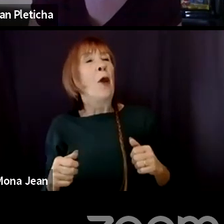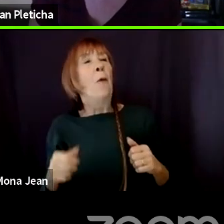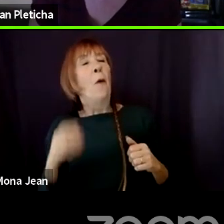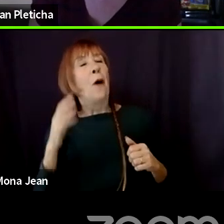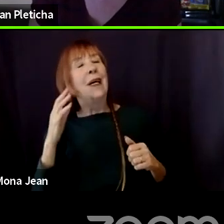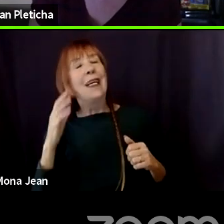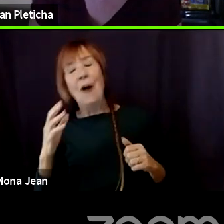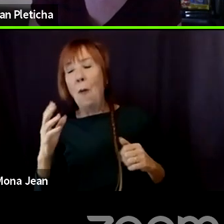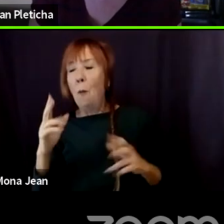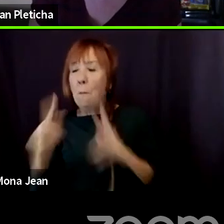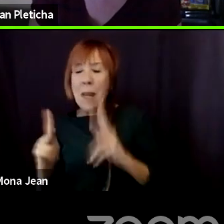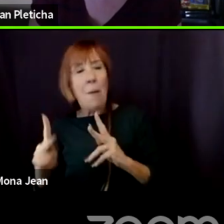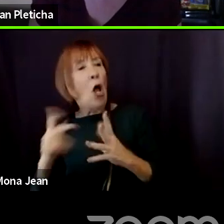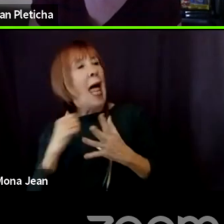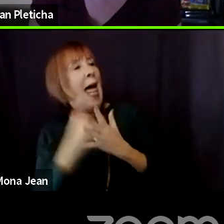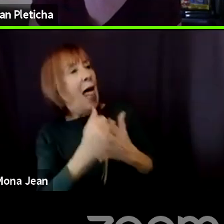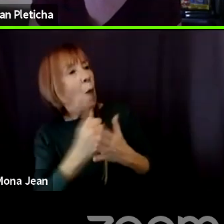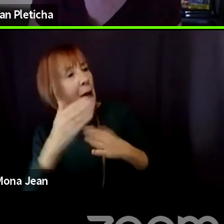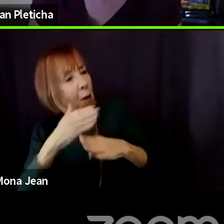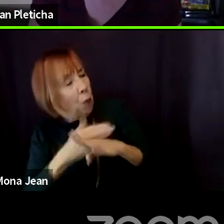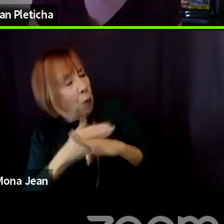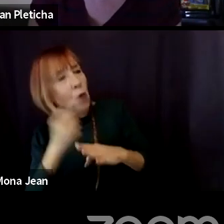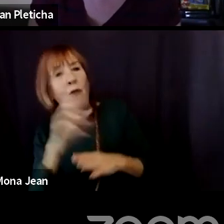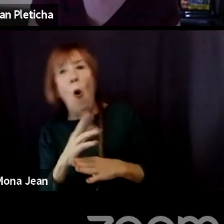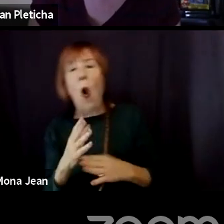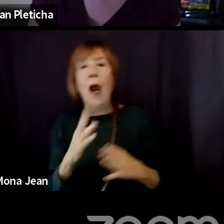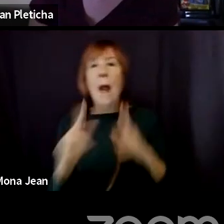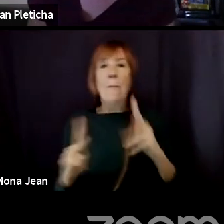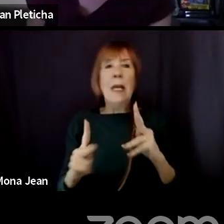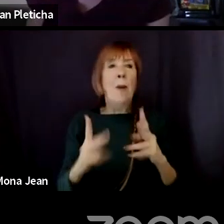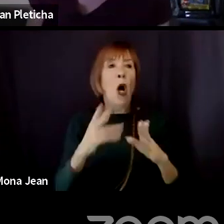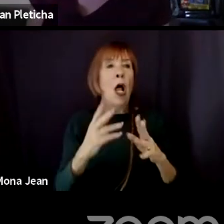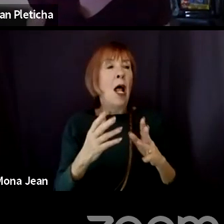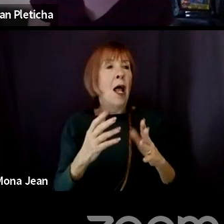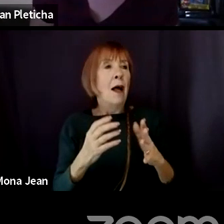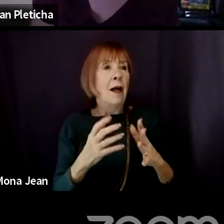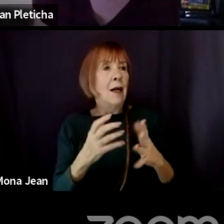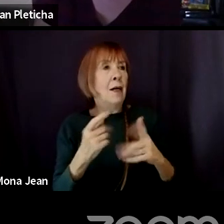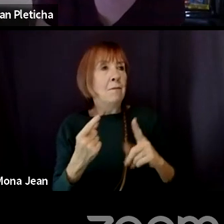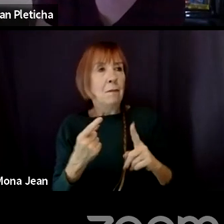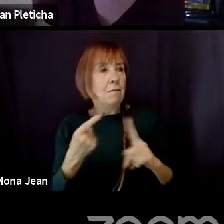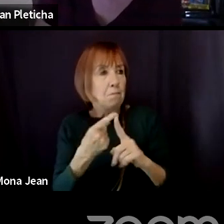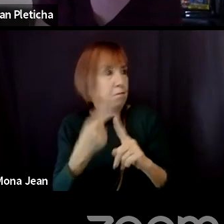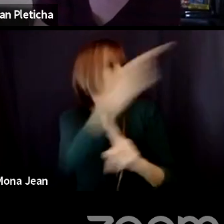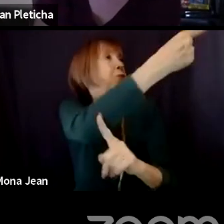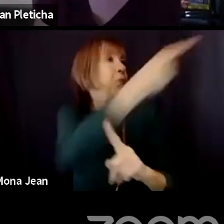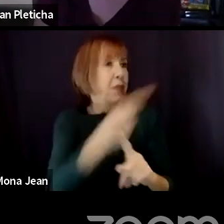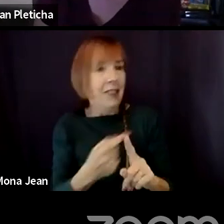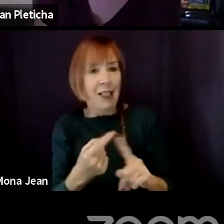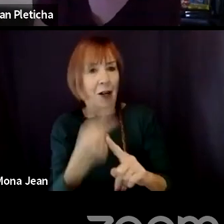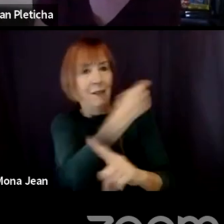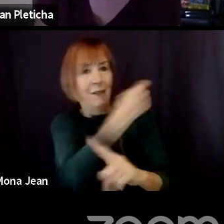Yeah. So both of those can be valuable. Sometimes you're drilling in the wrong place, but sometimes you're drilling in a great place